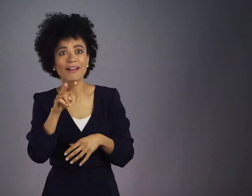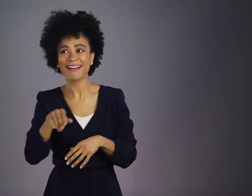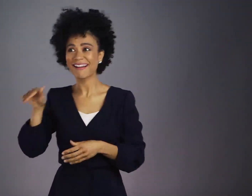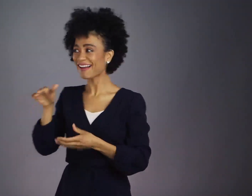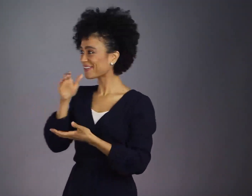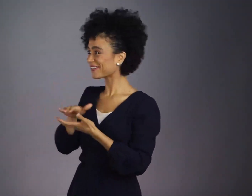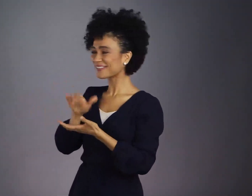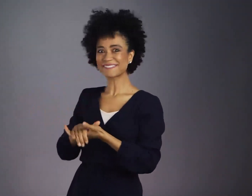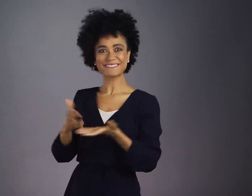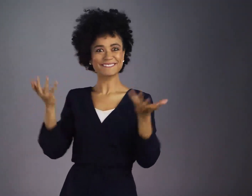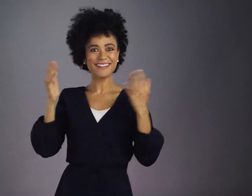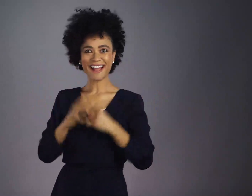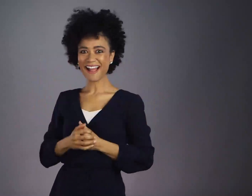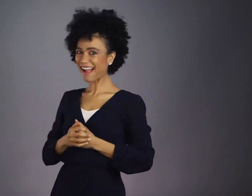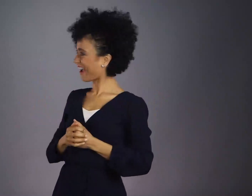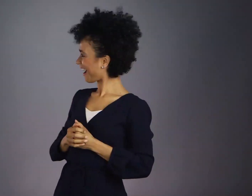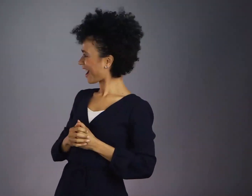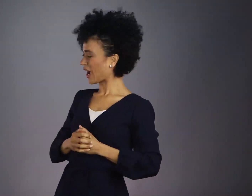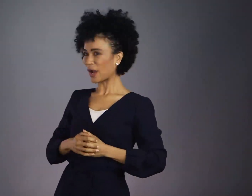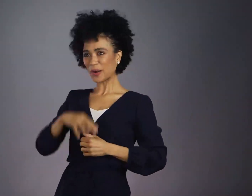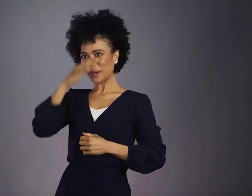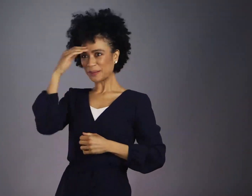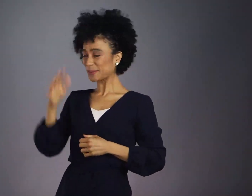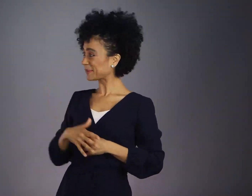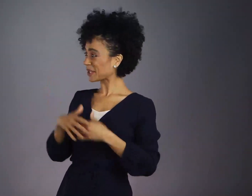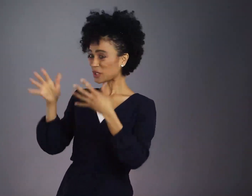Ain’t it grand the wind stopped blowin’?’’